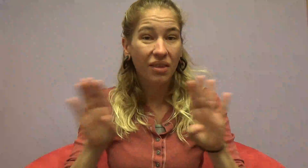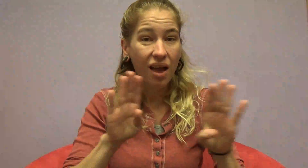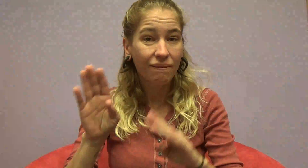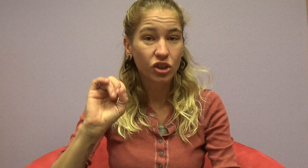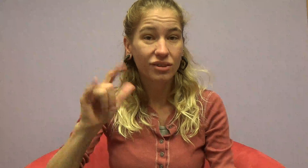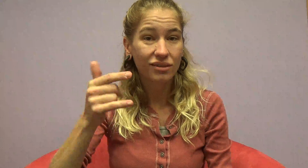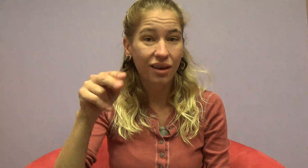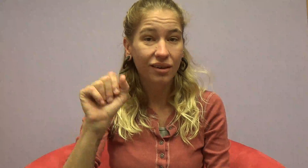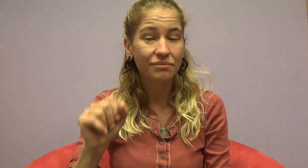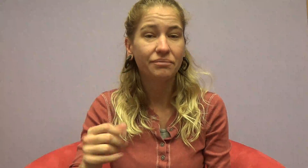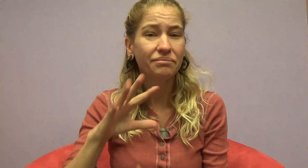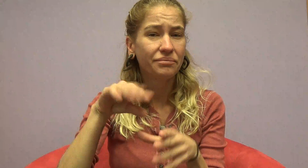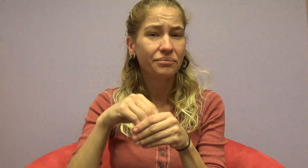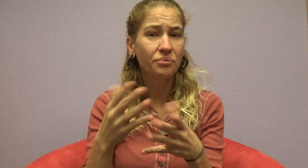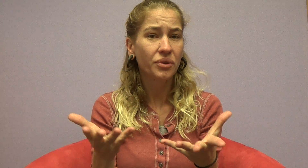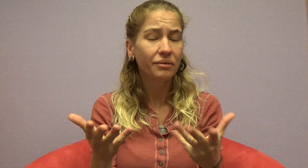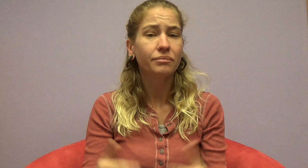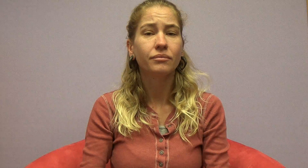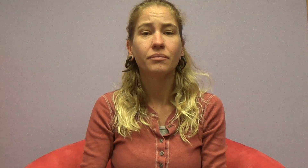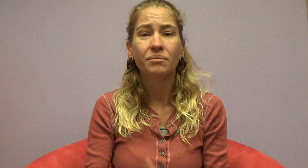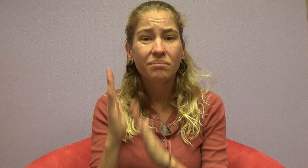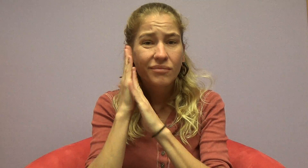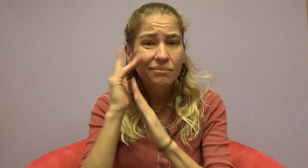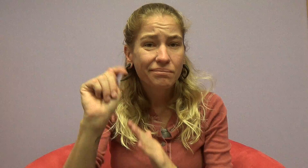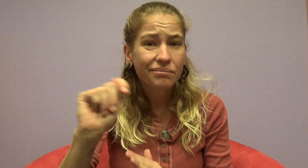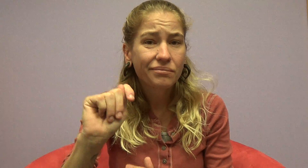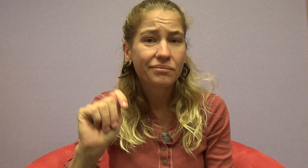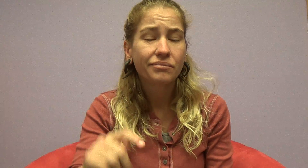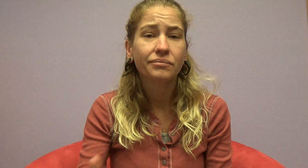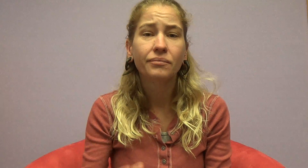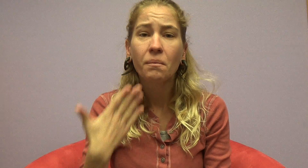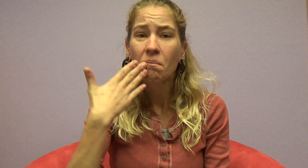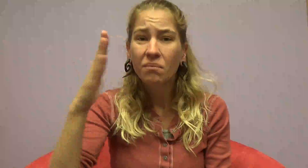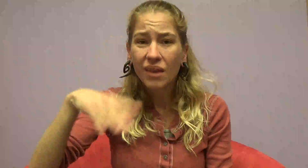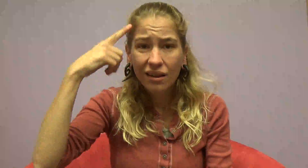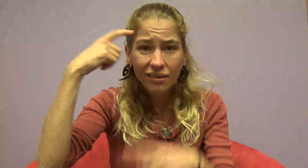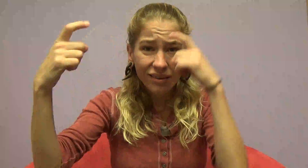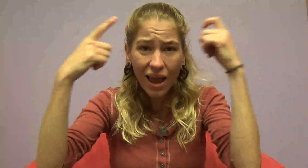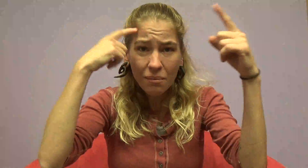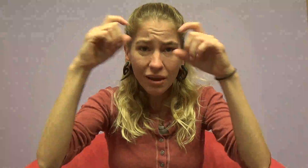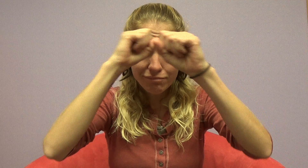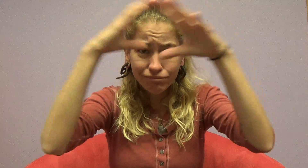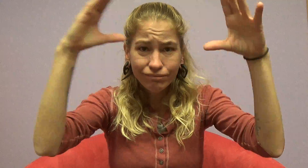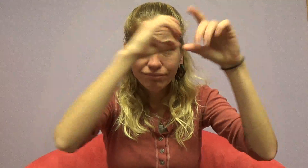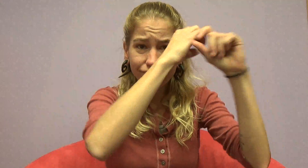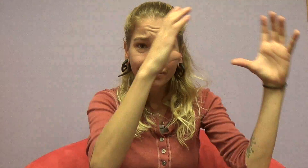Behavioral warning signs includes the following: bedwetting, bad nightmares;